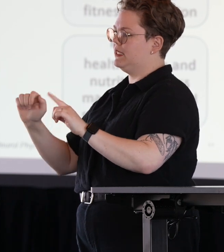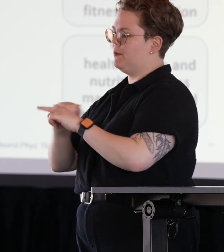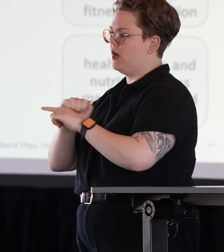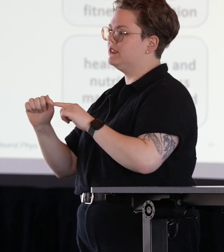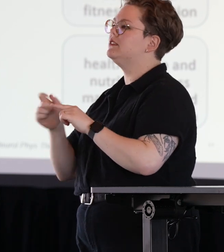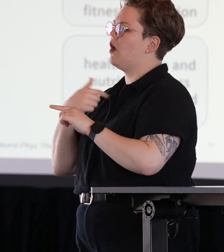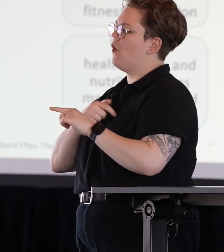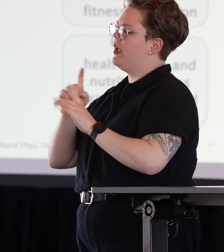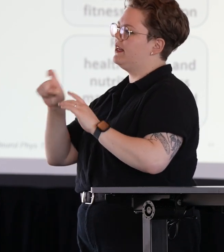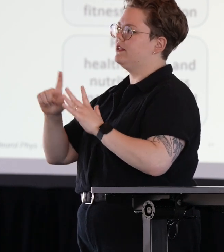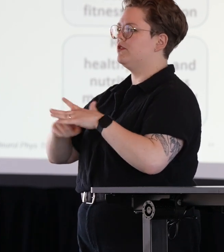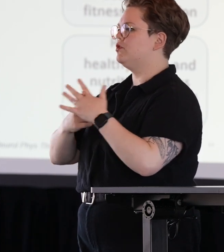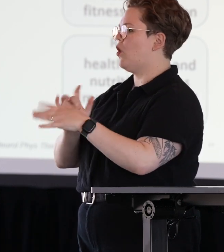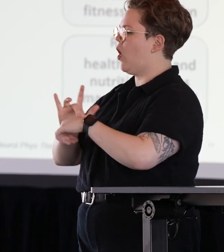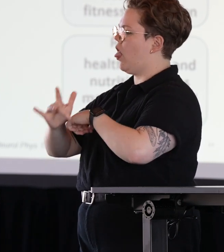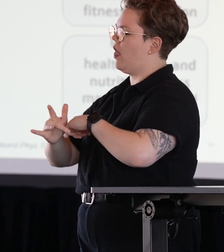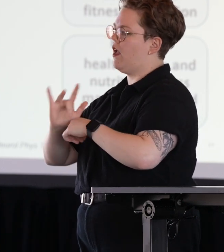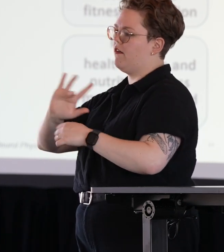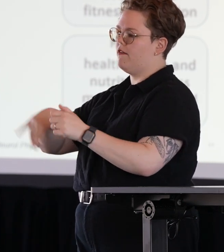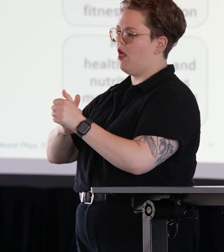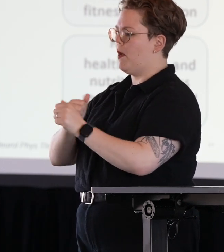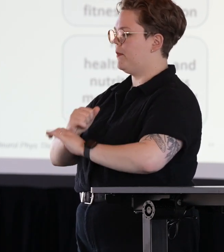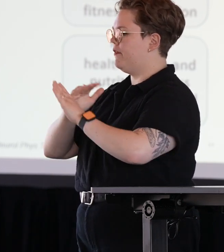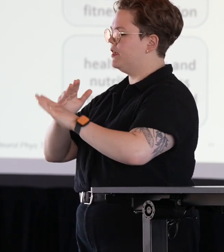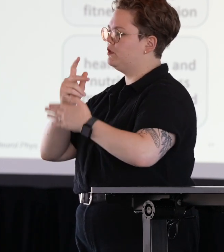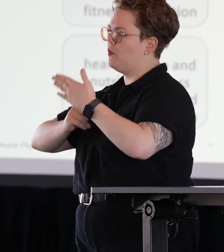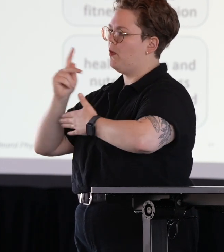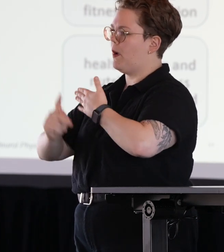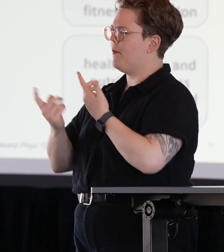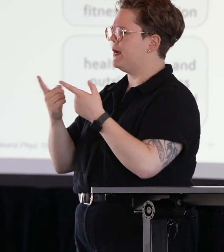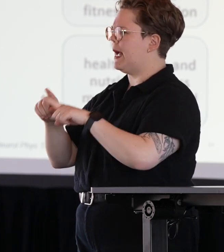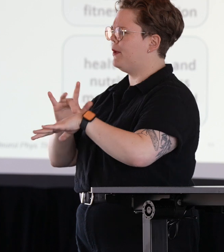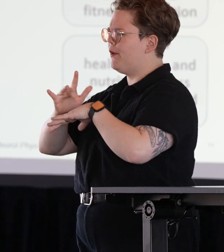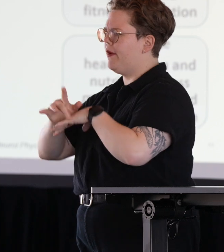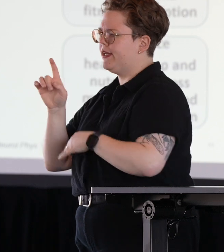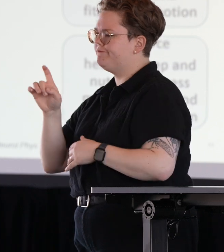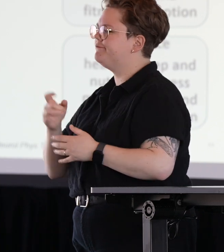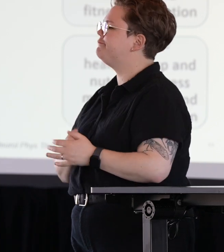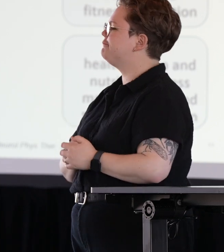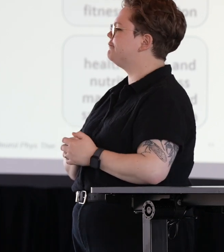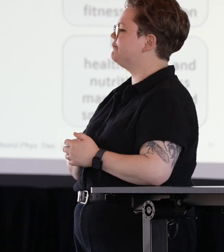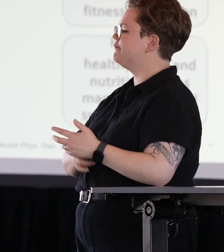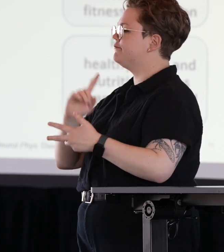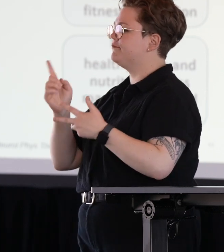earlier, right? What are we doing for fall prevention program? What are we doing early on? The second was really Yes,